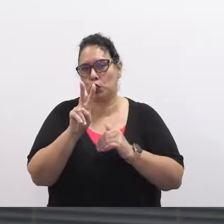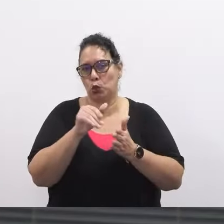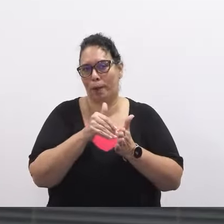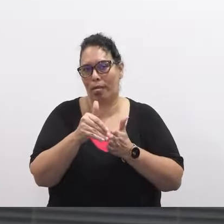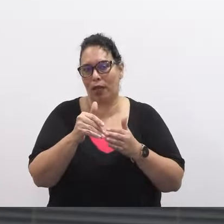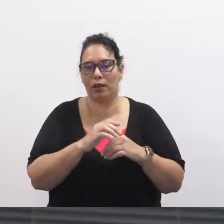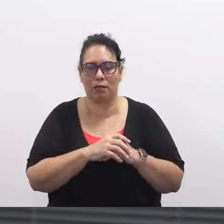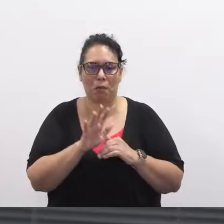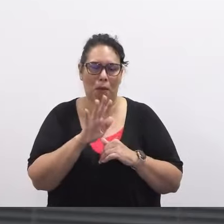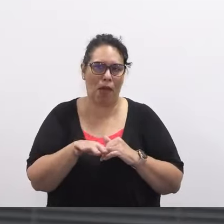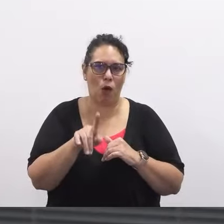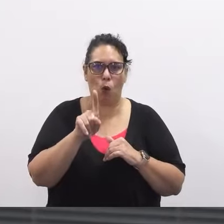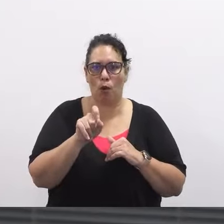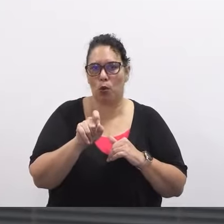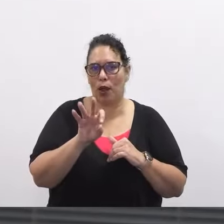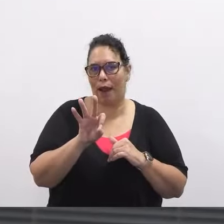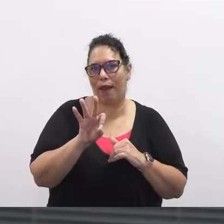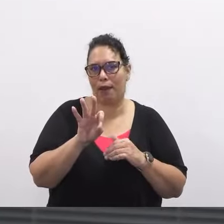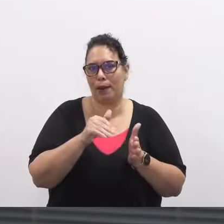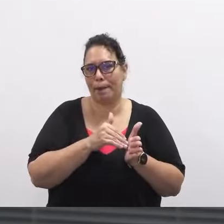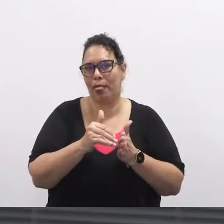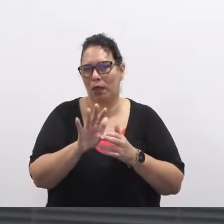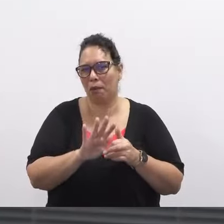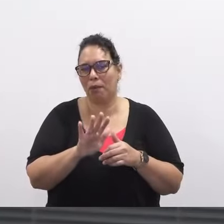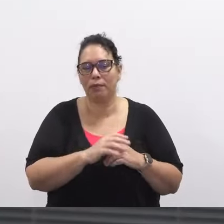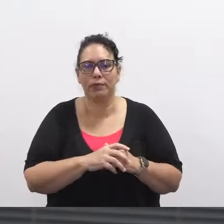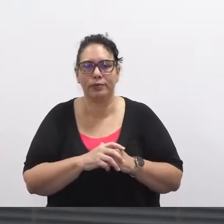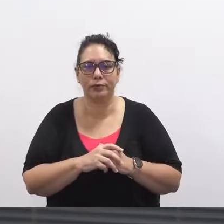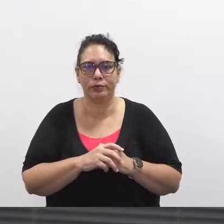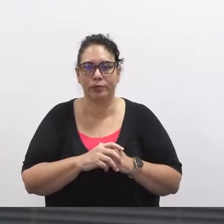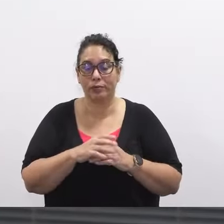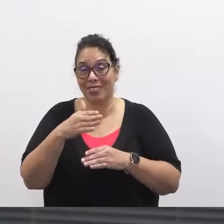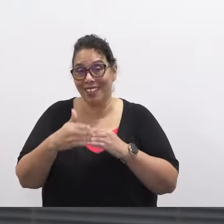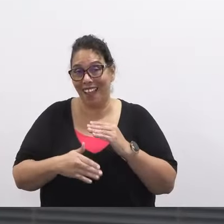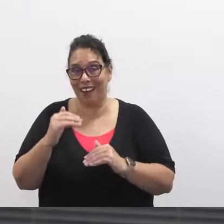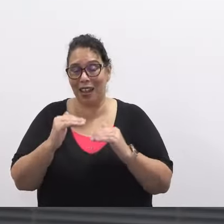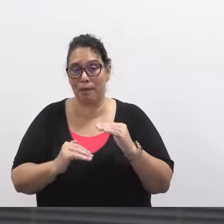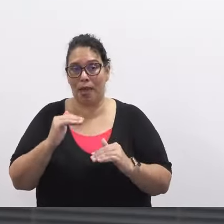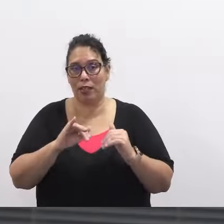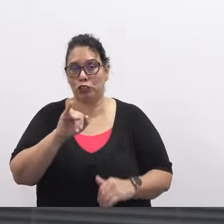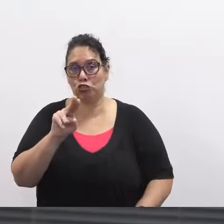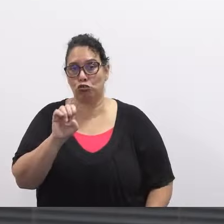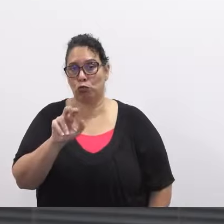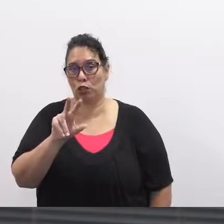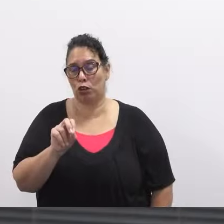So about 1.9 million or so. Ending balance at June 30th, 2021